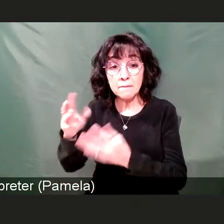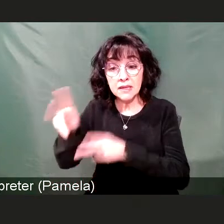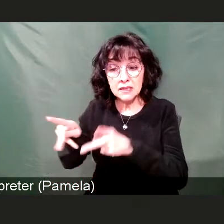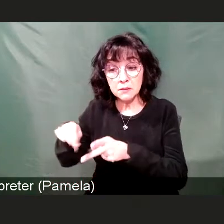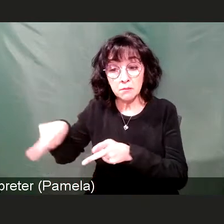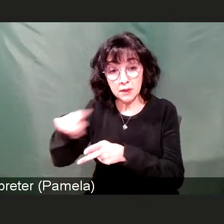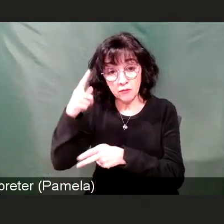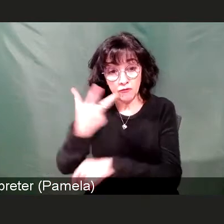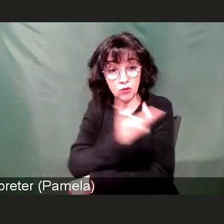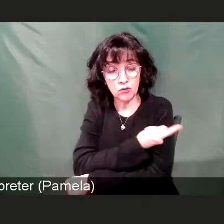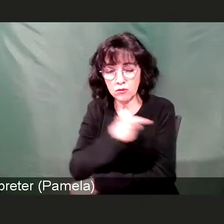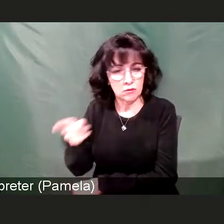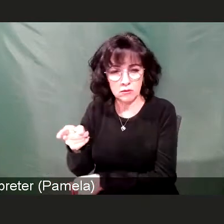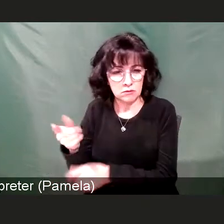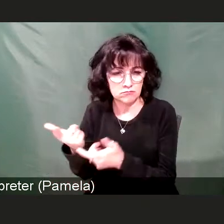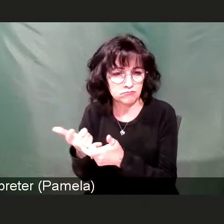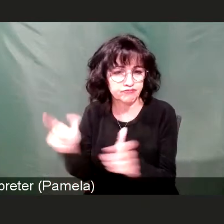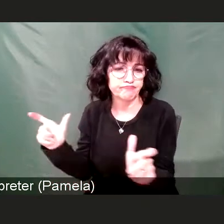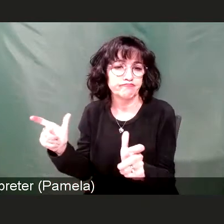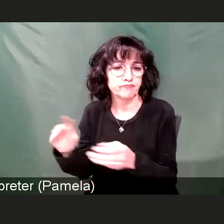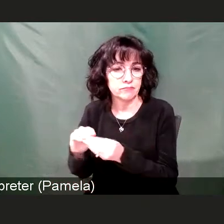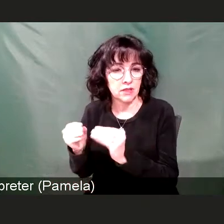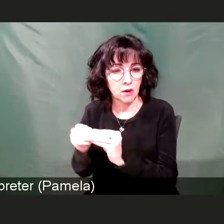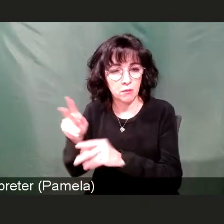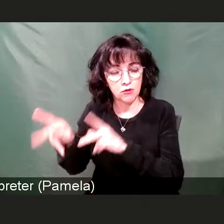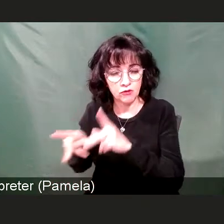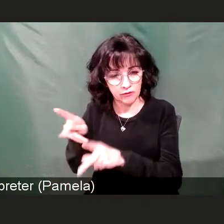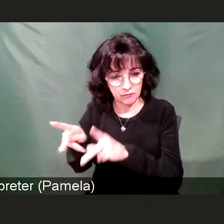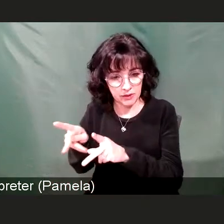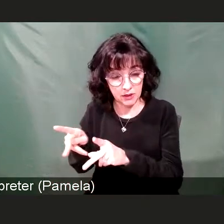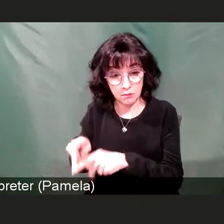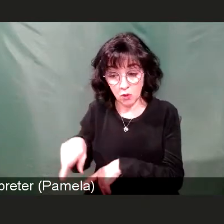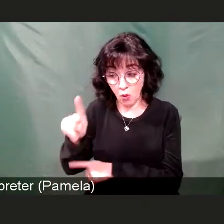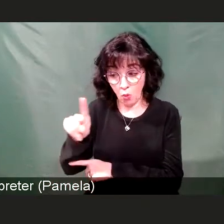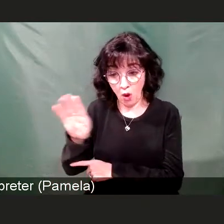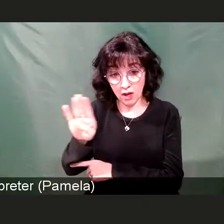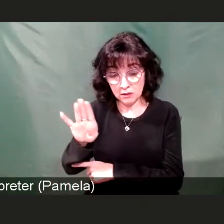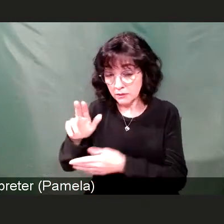Phase 1B included those who are 65 years of age or older,